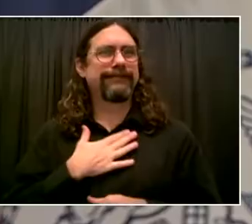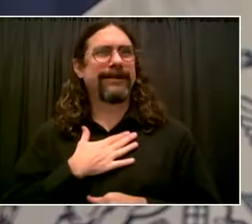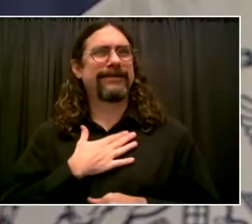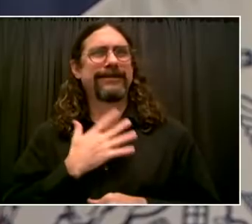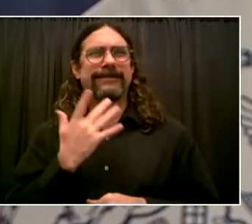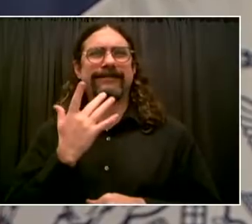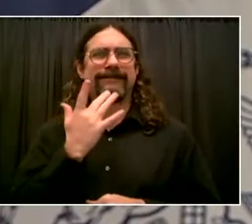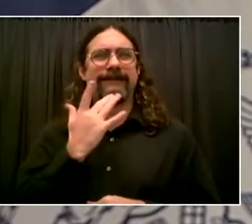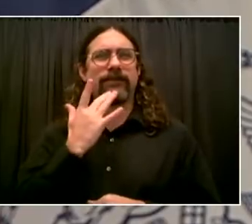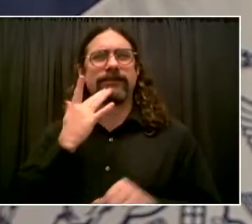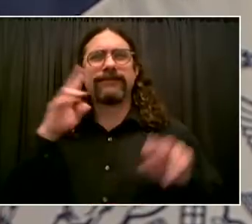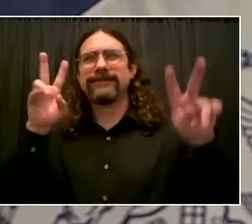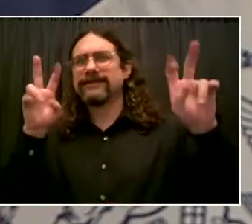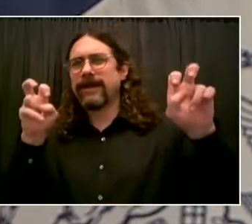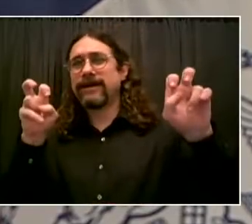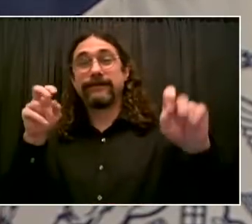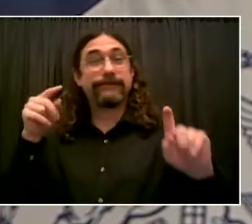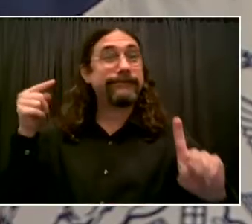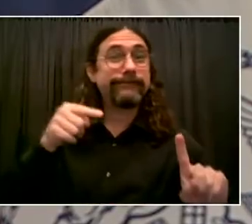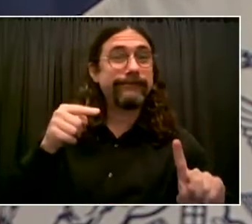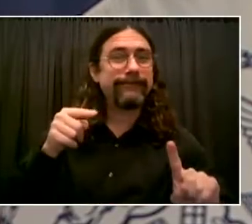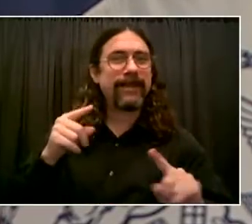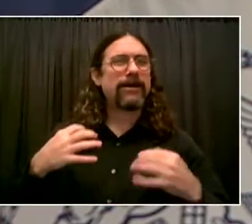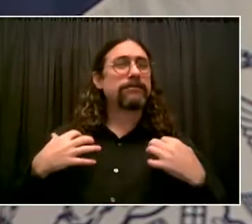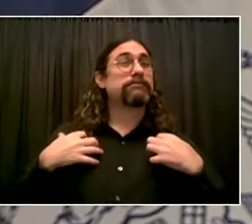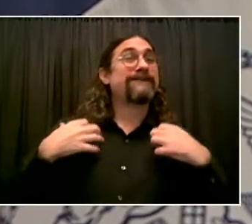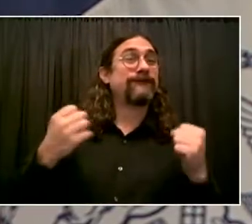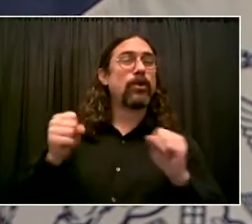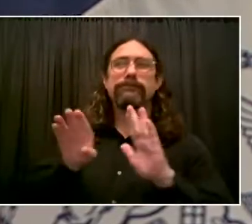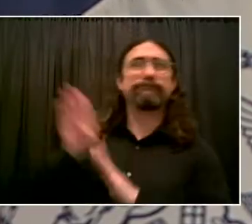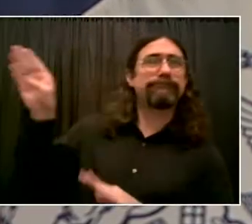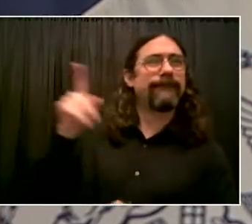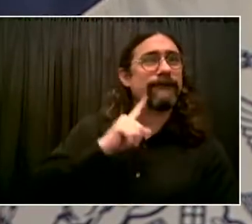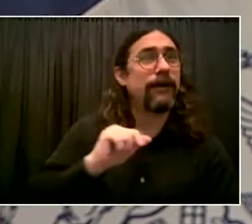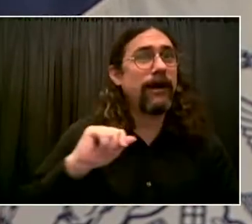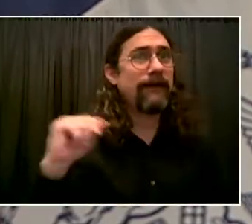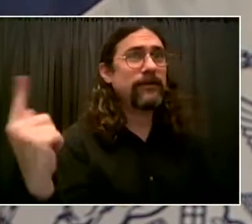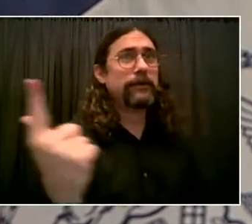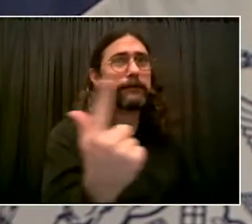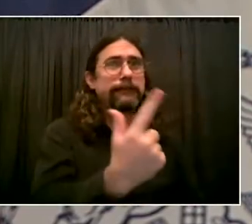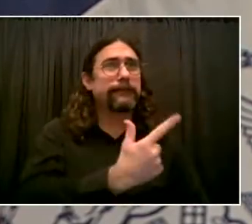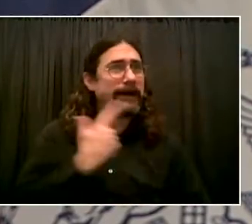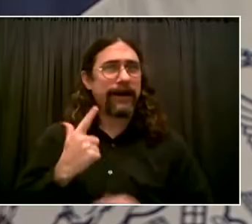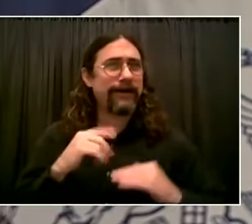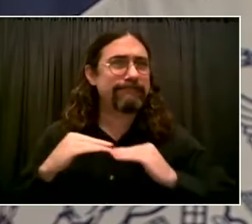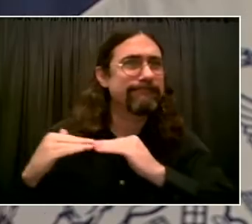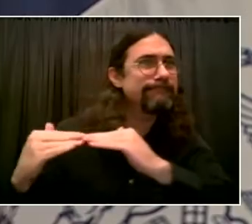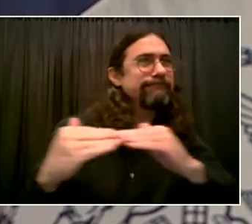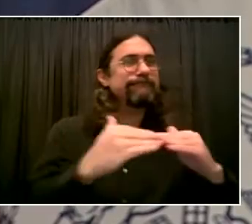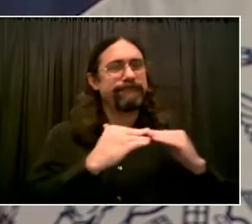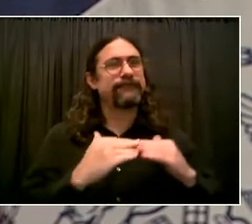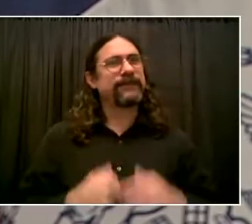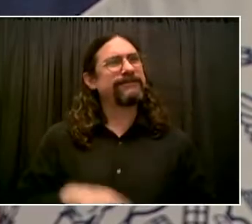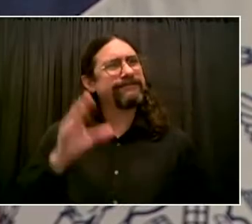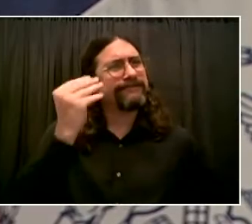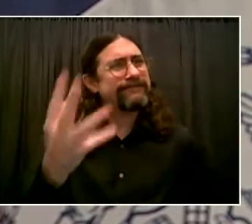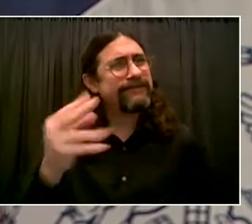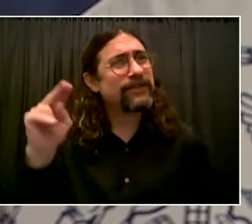WE HAVE REALLY GOOD NEWS. I AM KICKING OFF TODAY'S PRESS CONFERENCE WITH